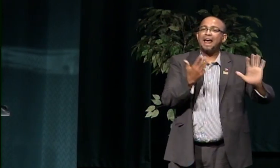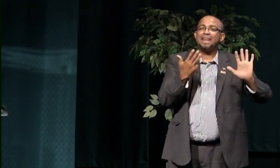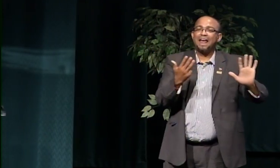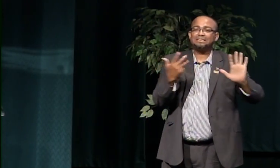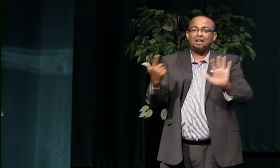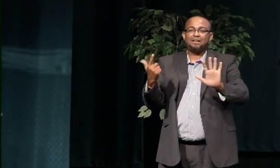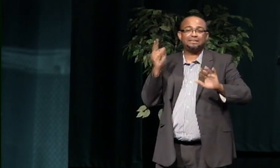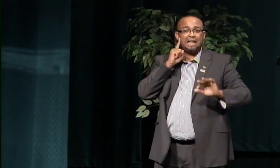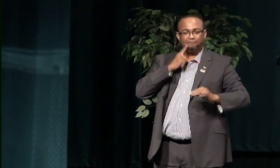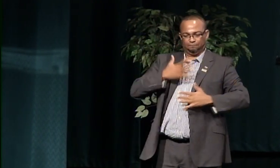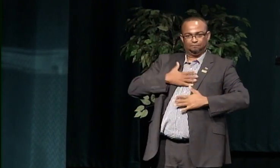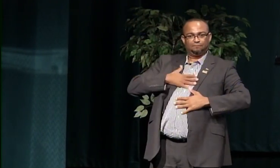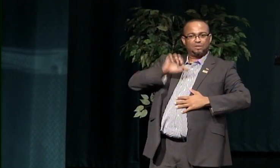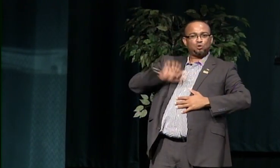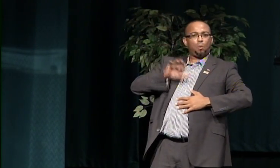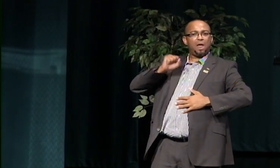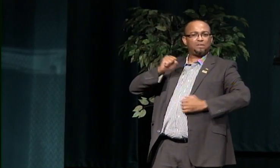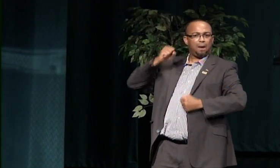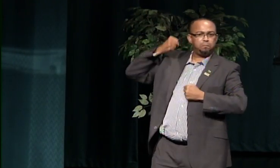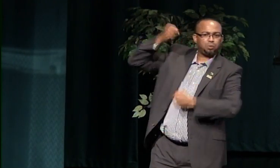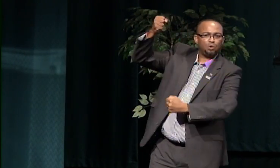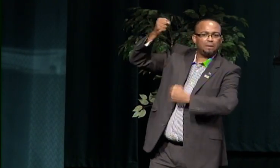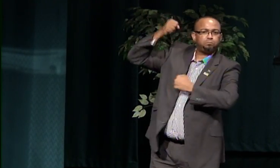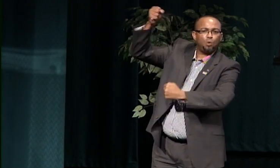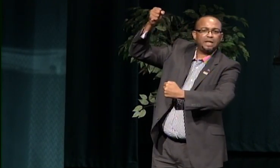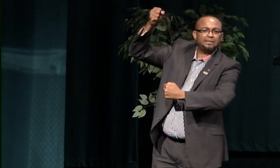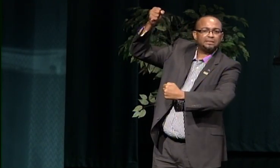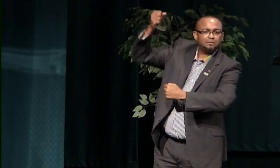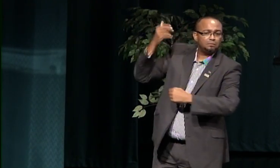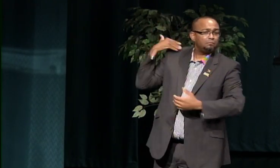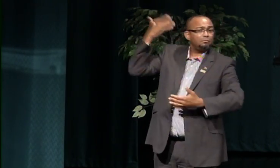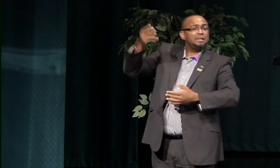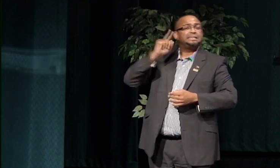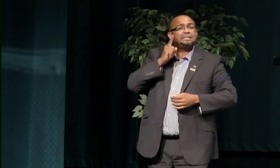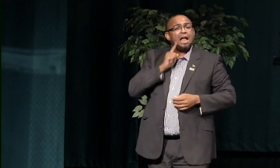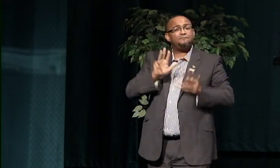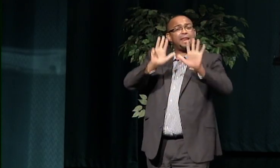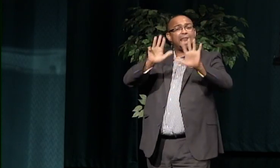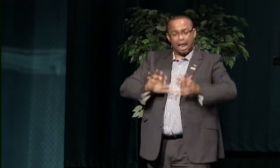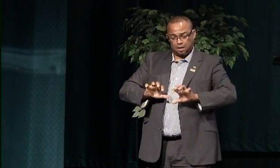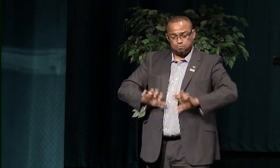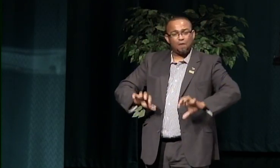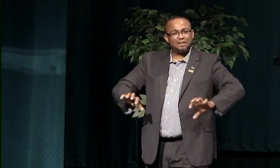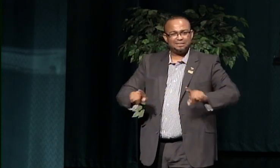In 1997, that was when we had our protest.